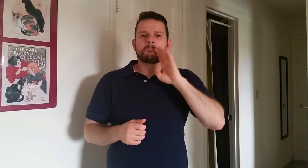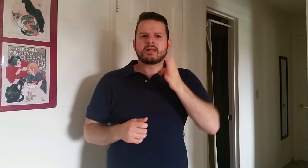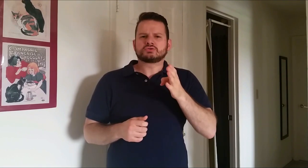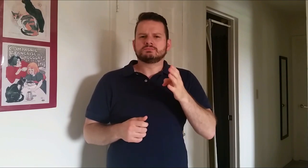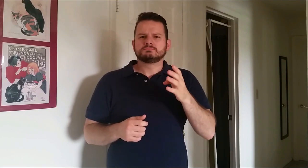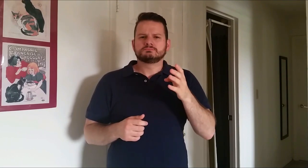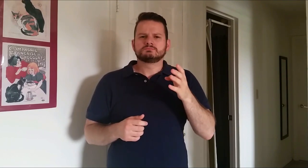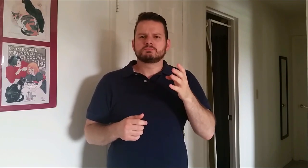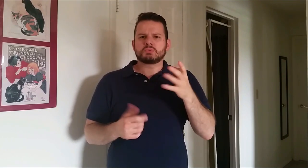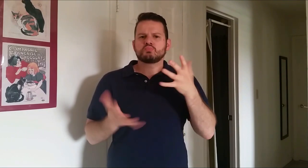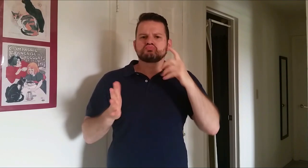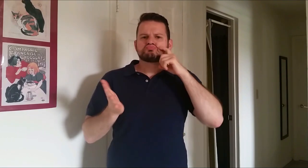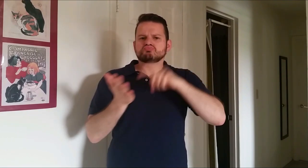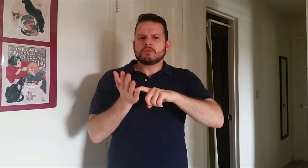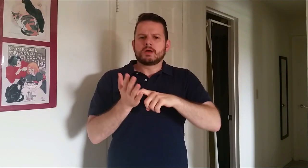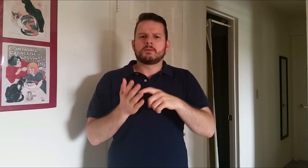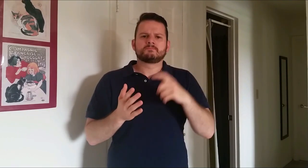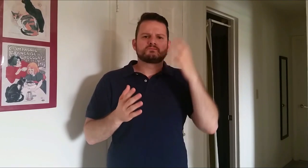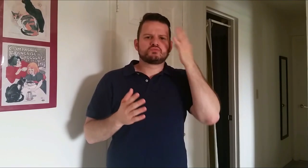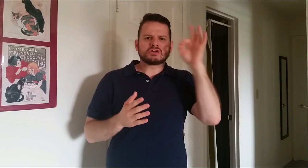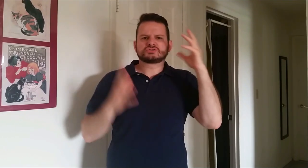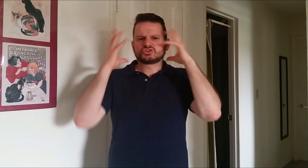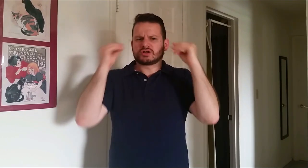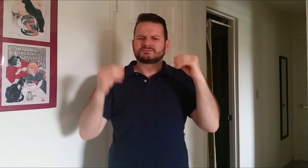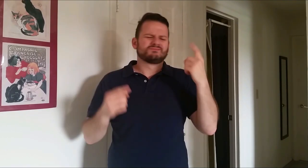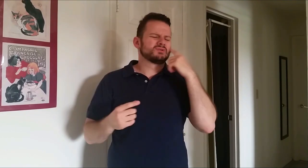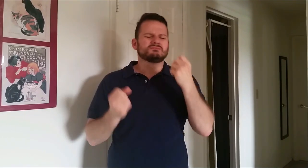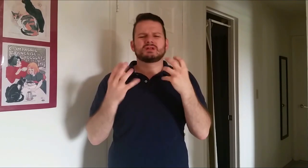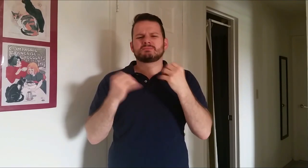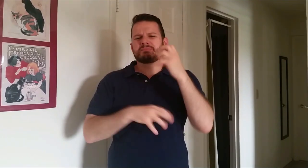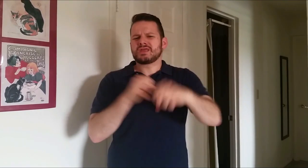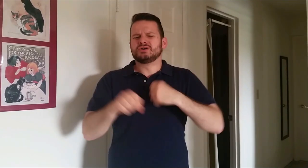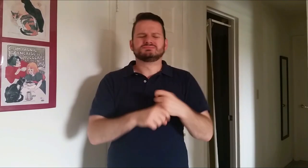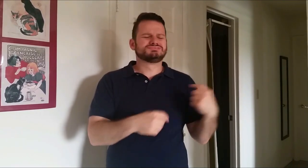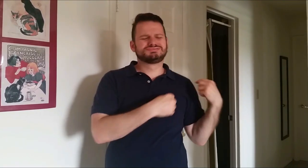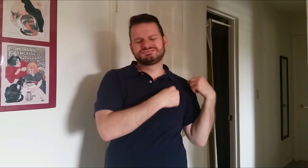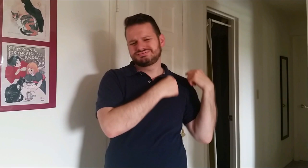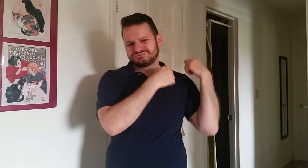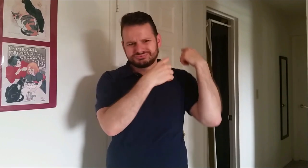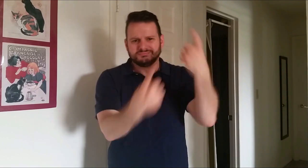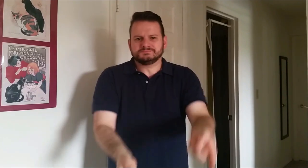The French and Dutch languages has been recognized in Belgium for many years.